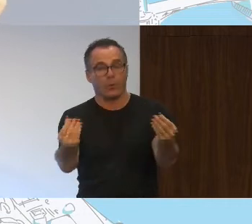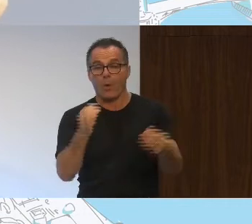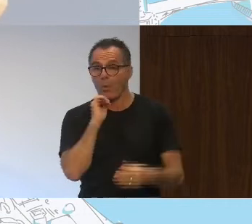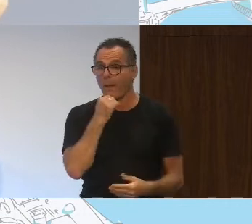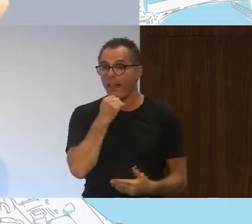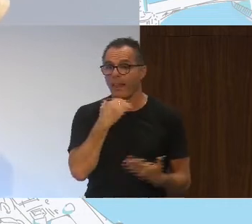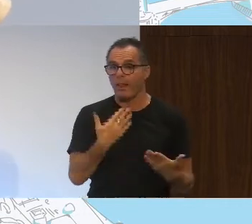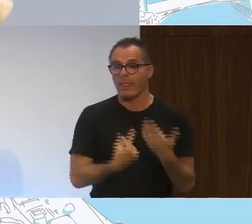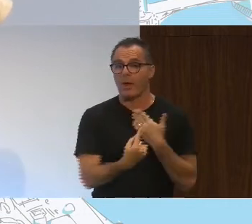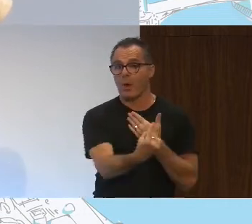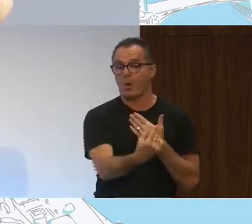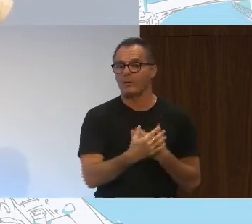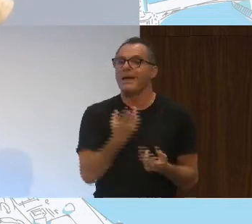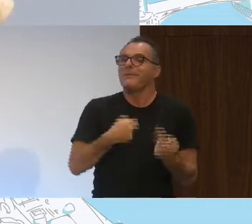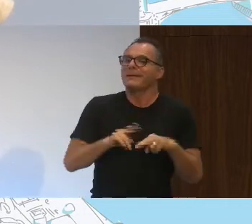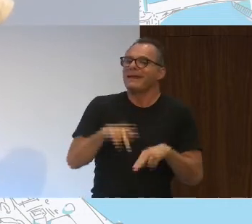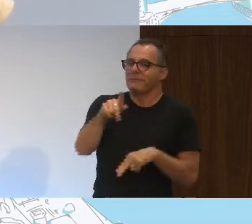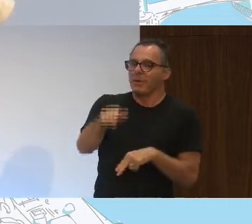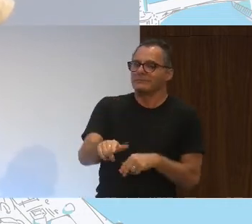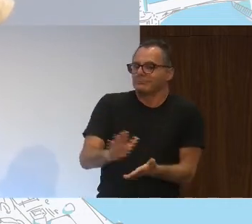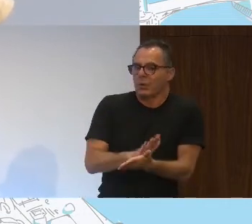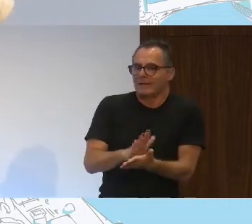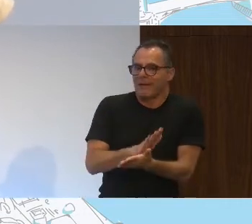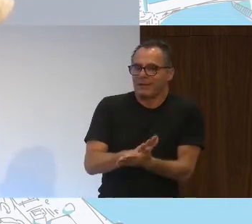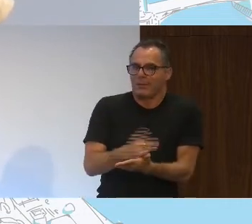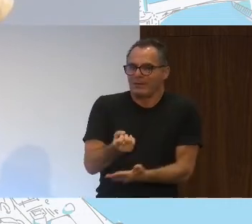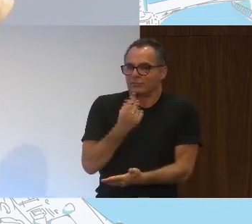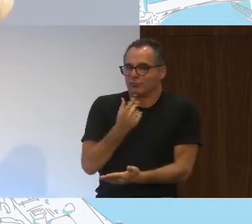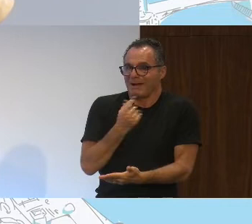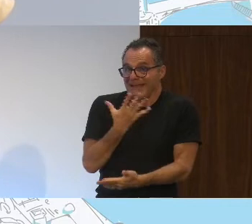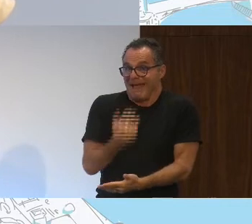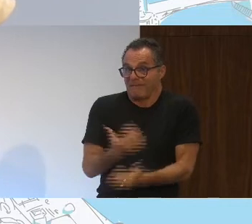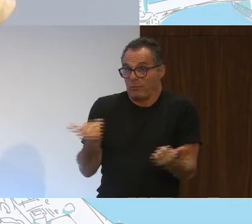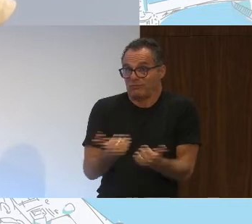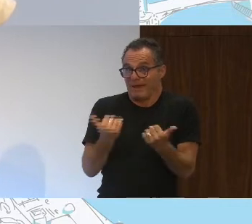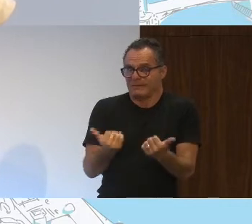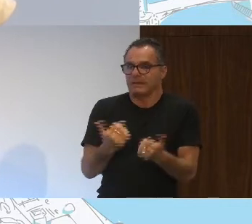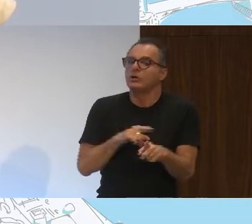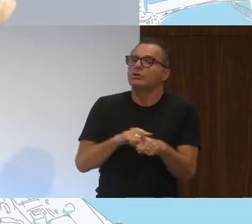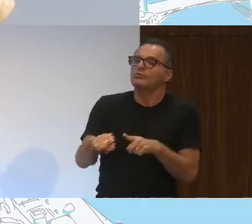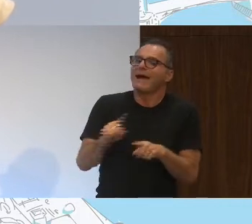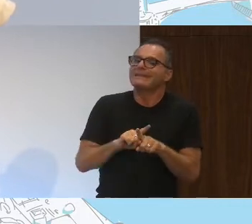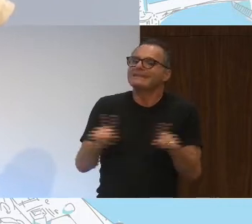But if that person's not happy with the Pizotiphen ,they could try some other preventatives or you know,